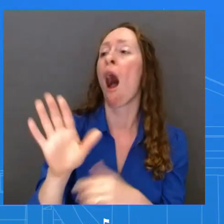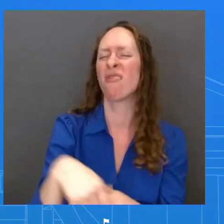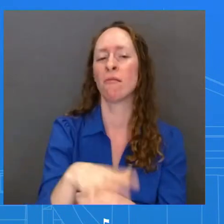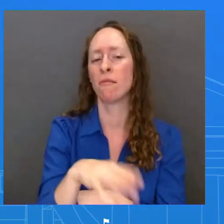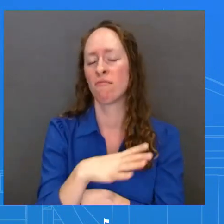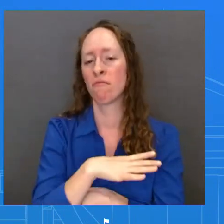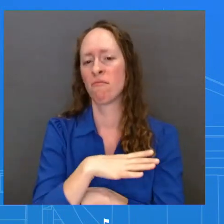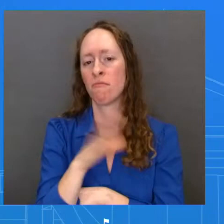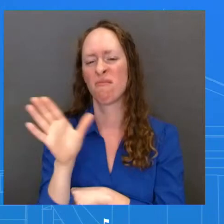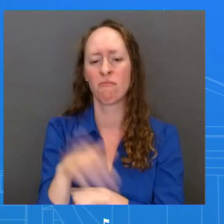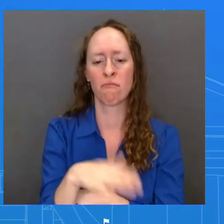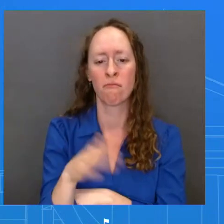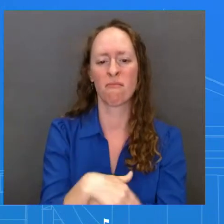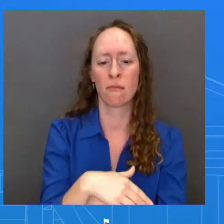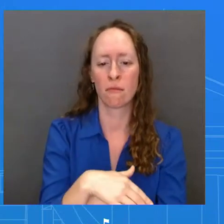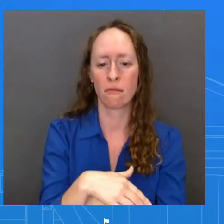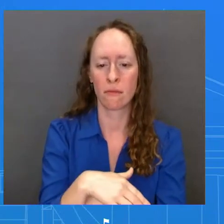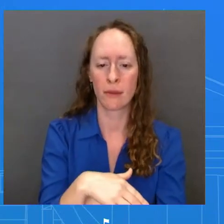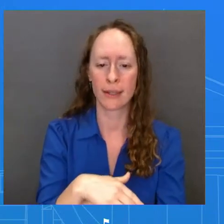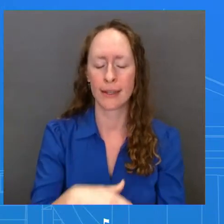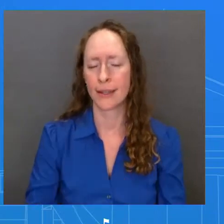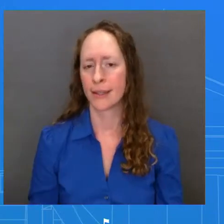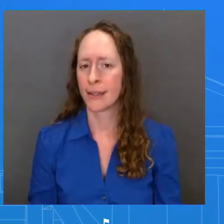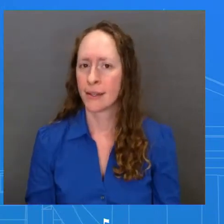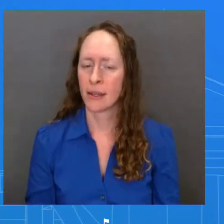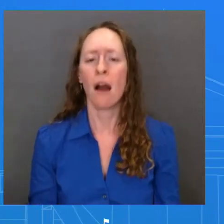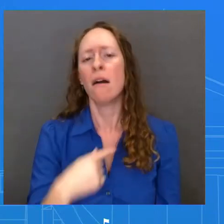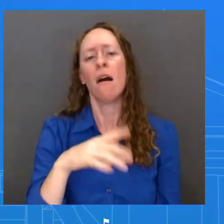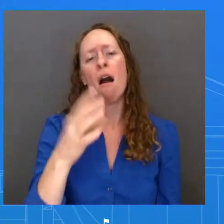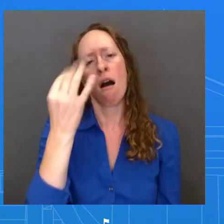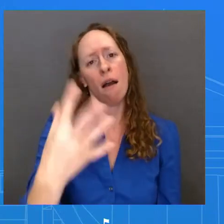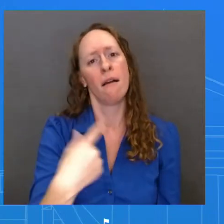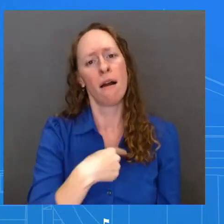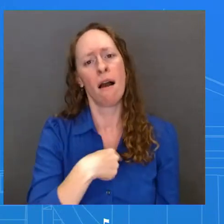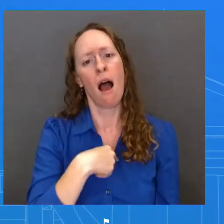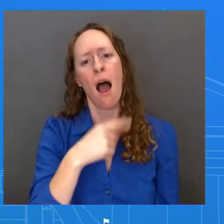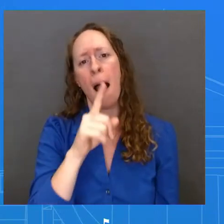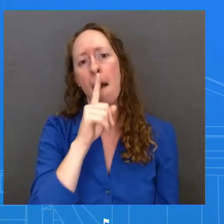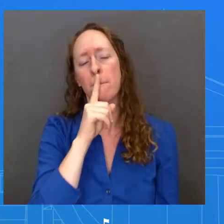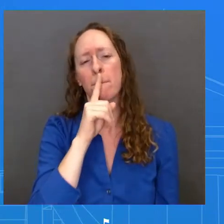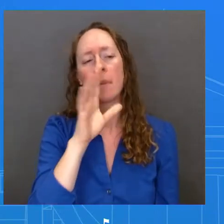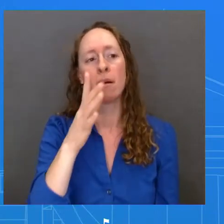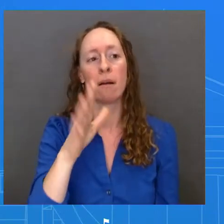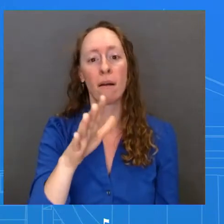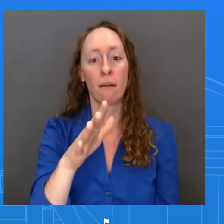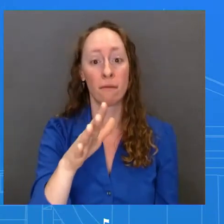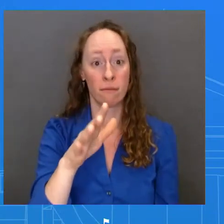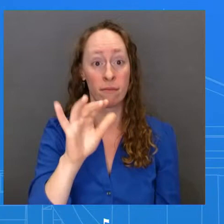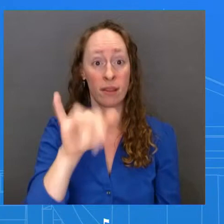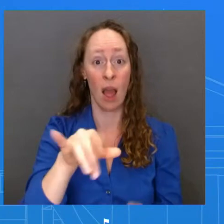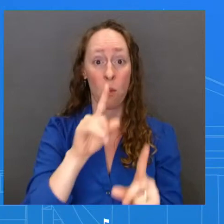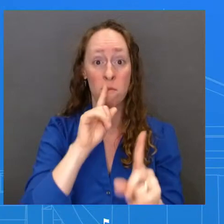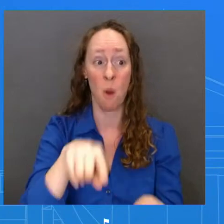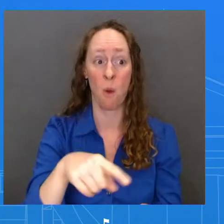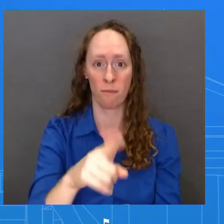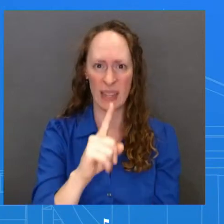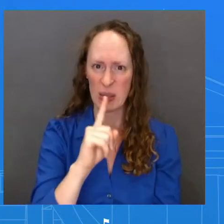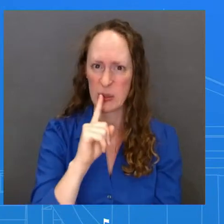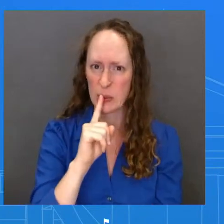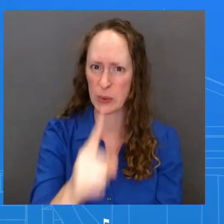I am saying it is a matter of concern and it is a matter that we are very much looking into. The Press: And I know this is not what you're announcing today, but is the goal eventually --